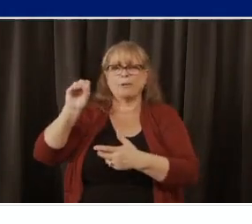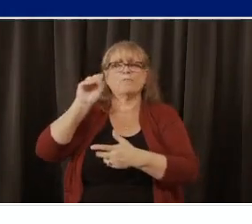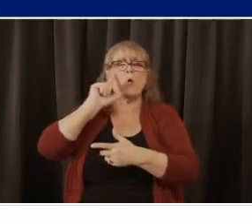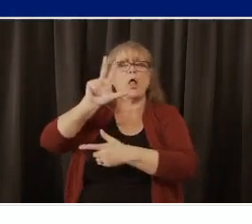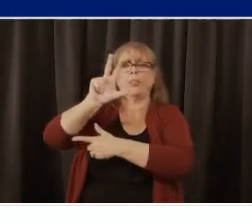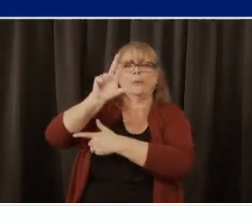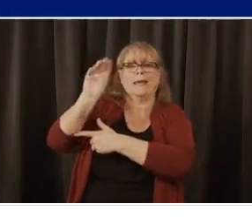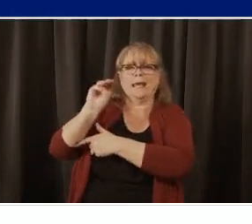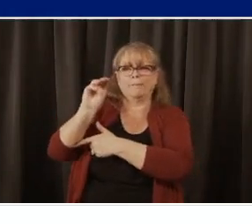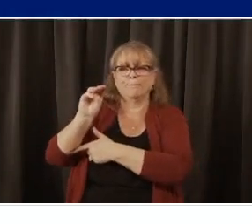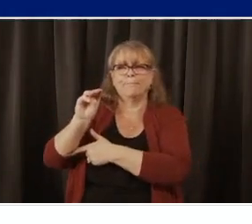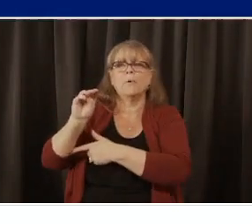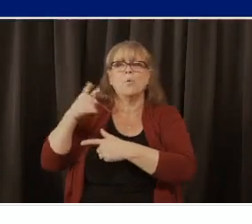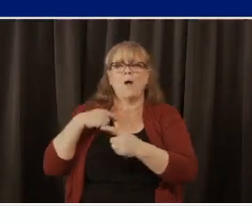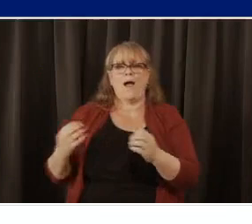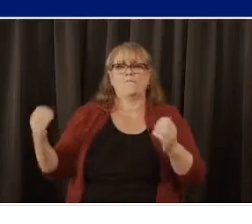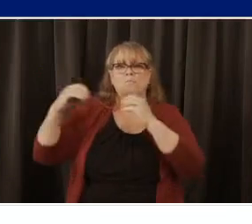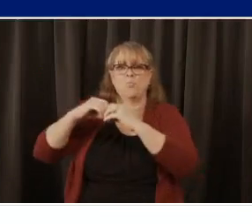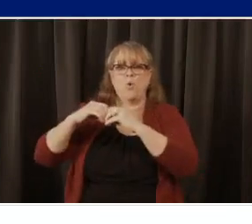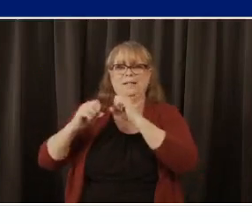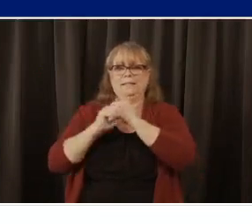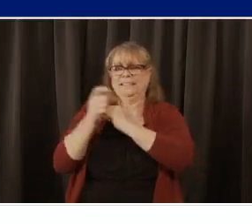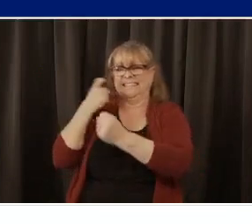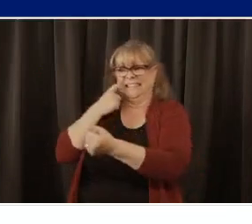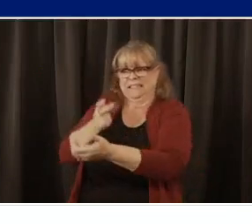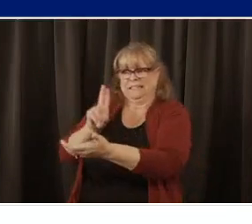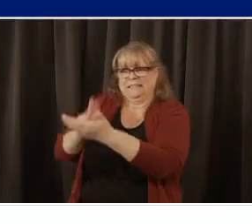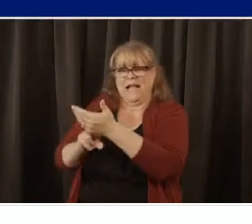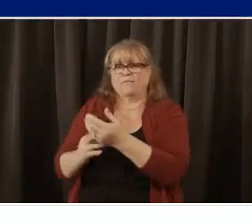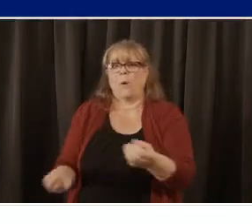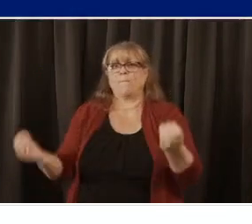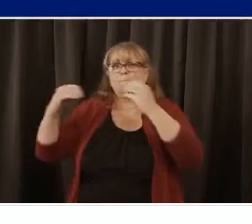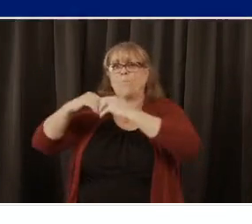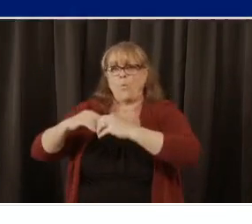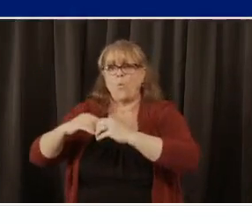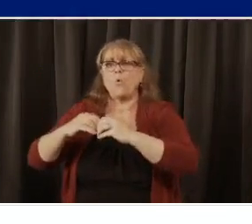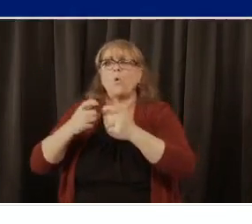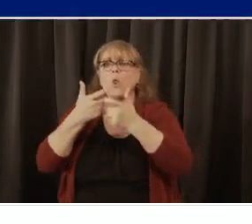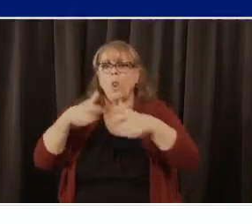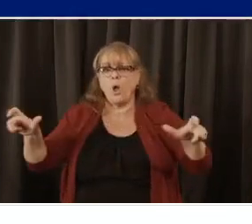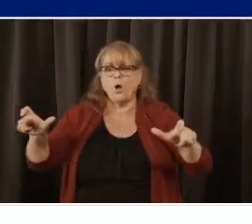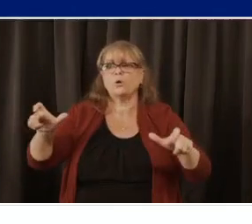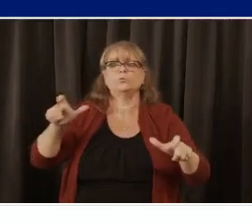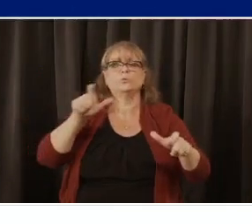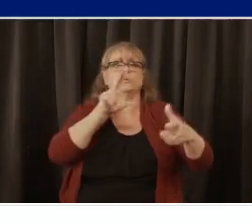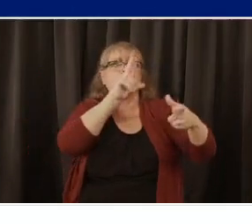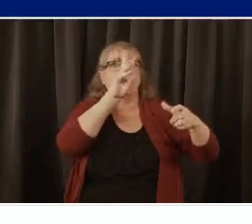we always have the supplies needed to support our healthcare system in all Coloradans as